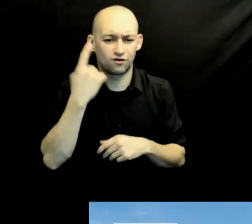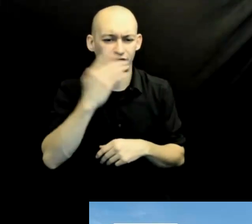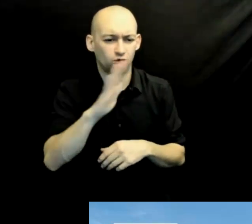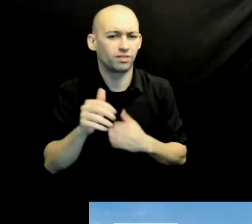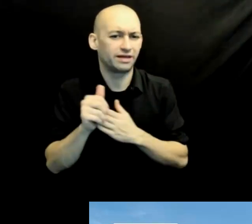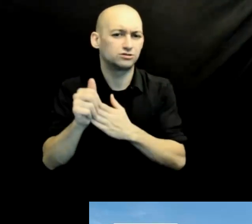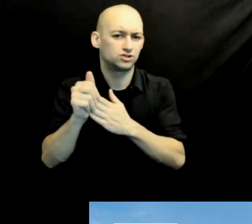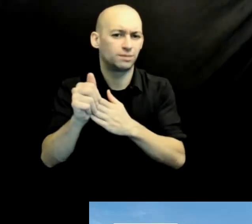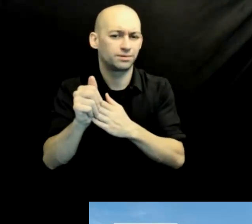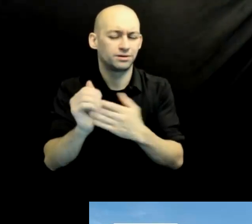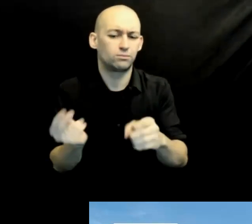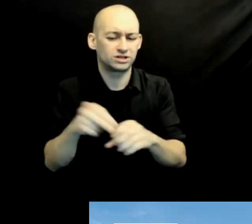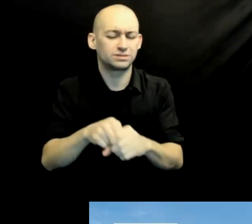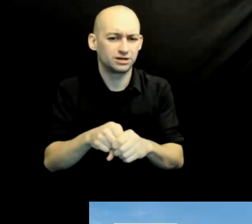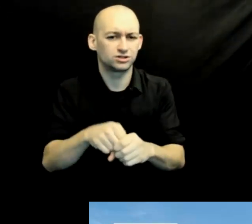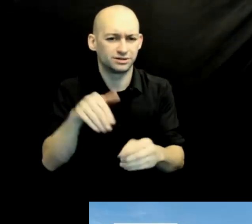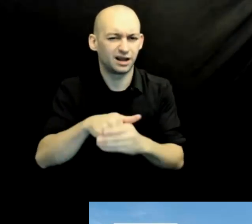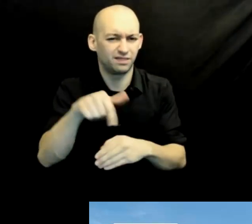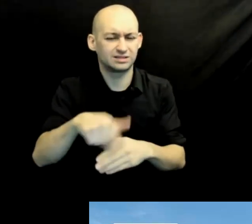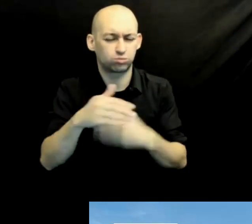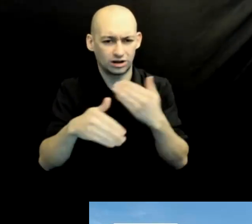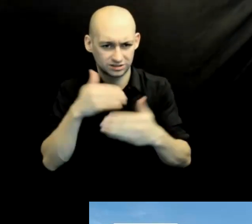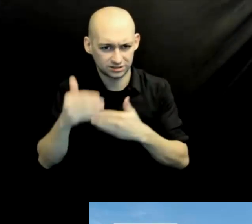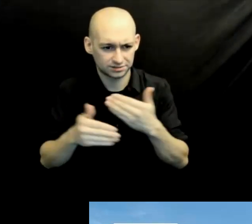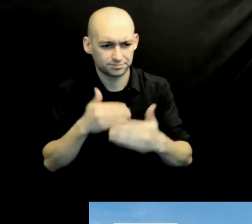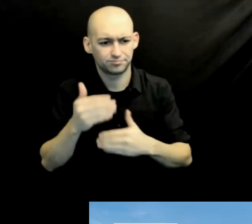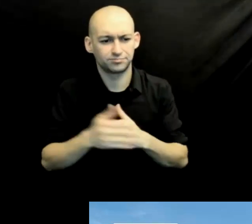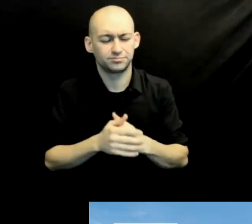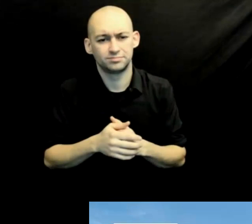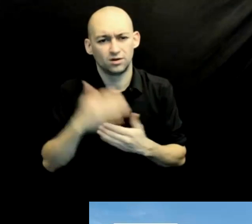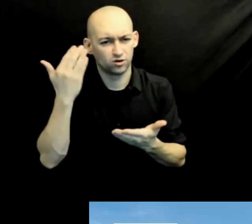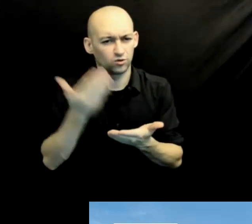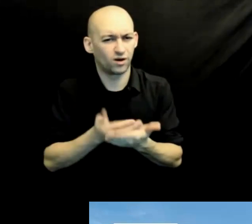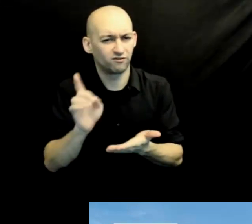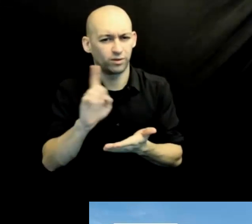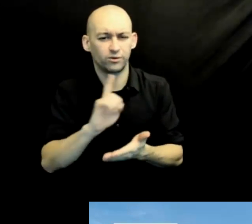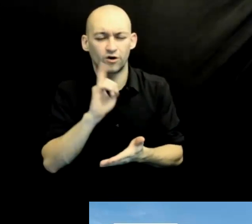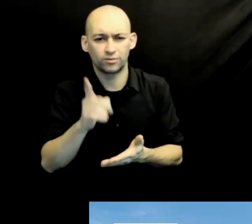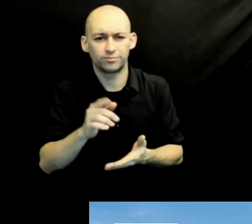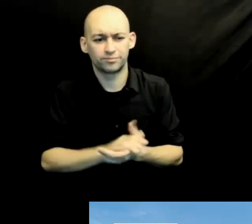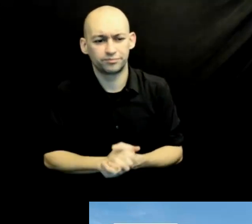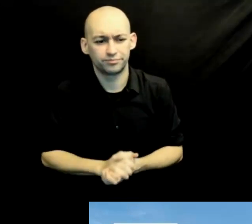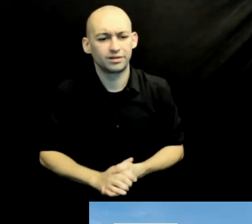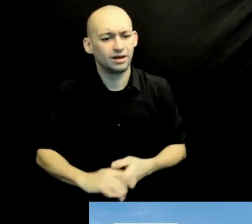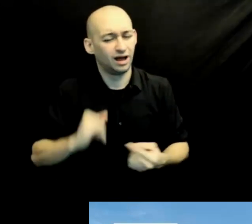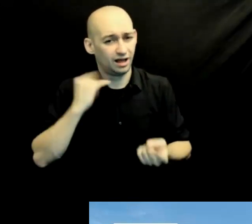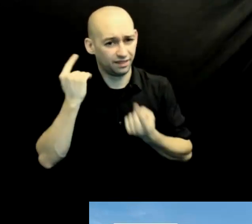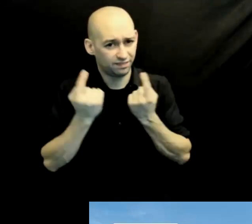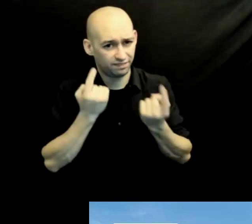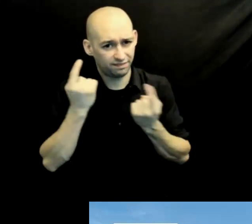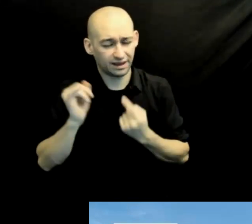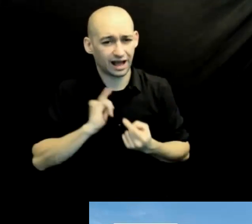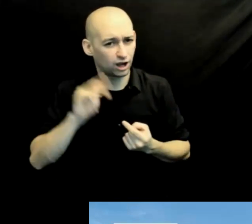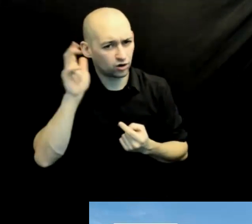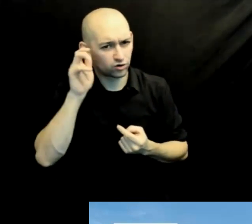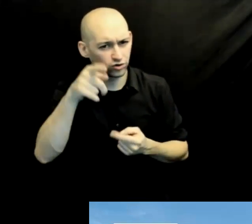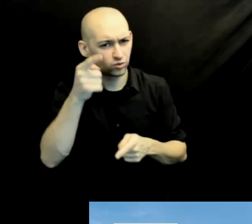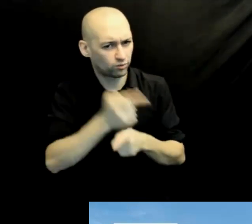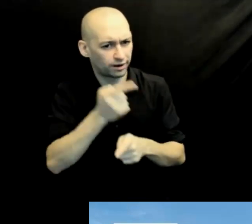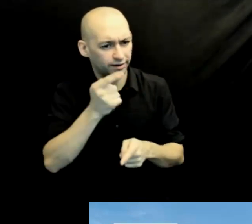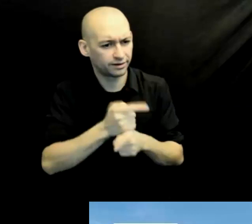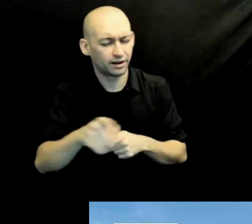participation in this process to get to where we are. So if I think I heard you correctly, that you